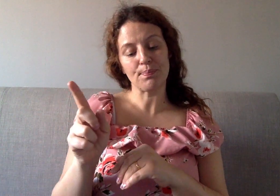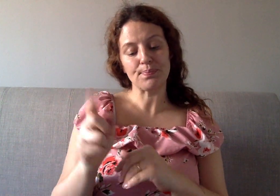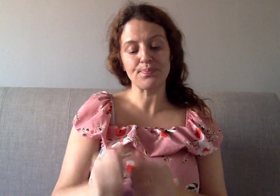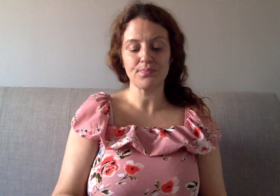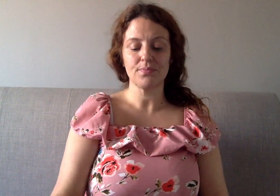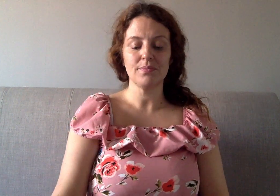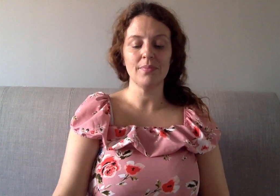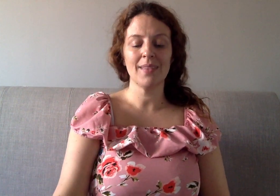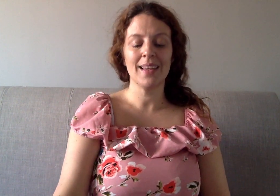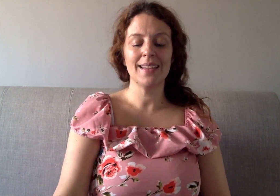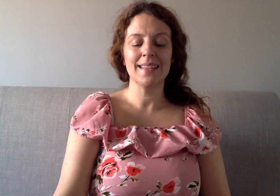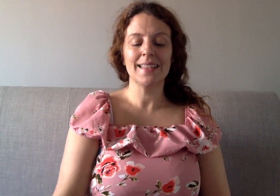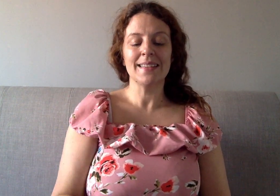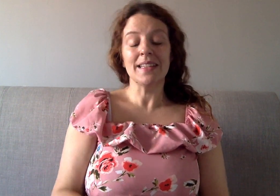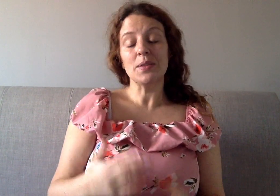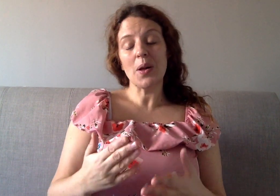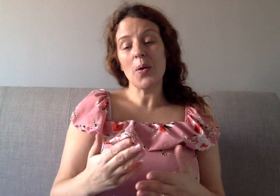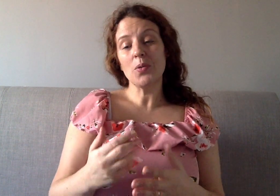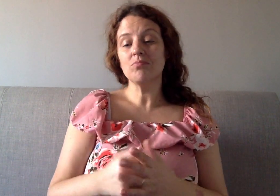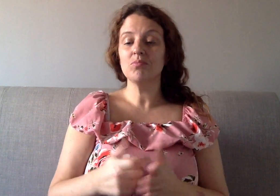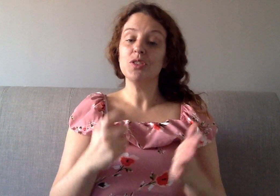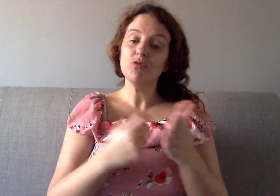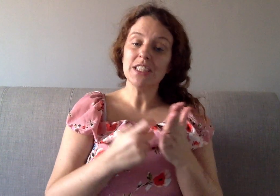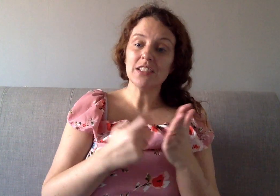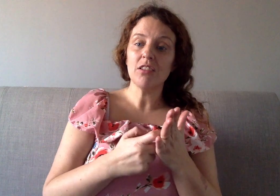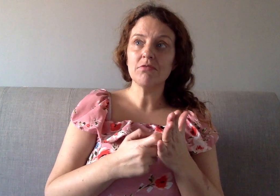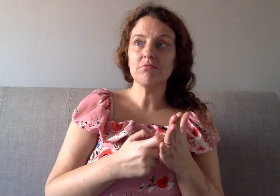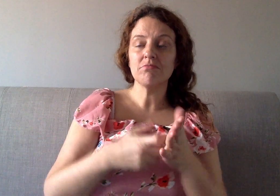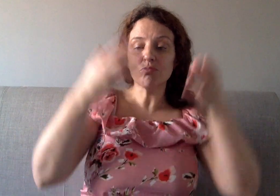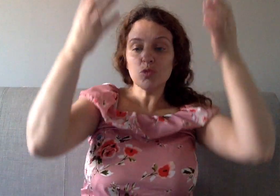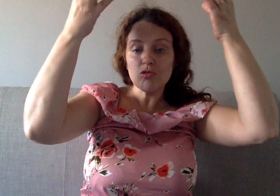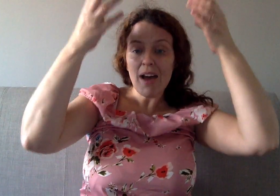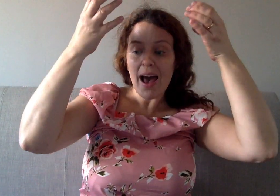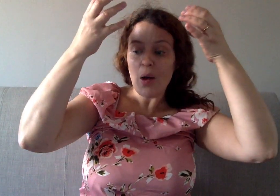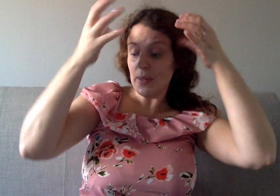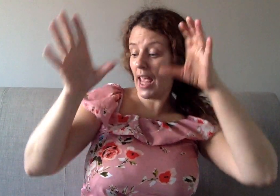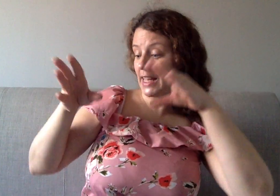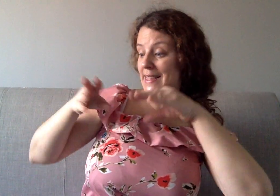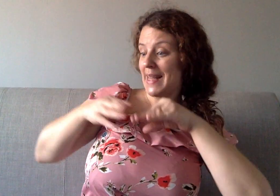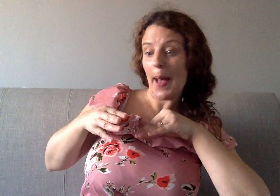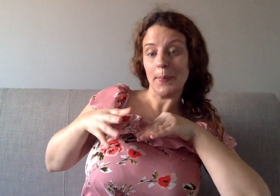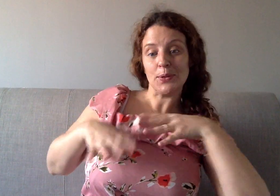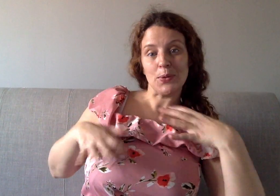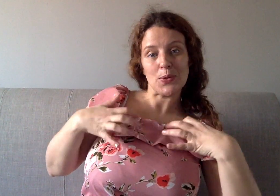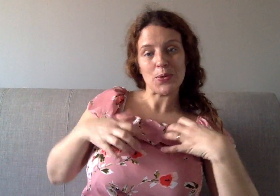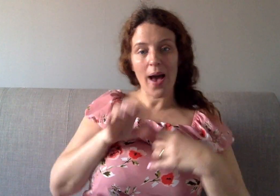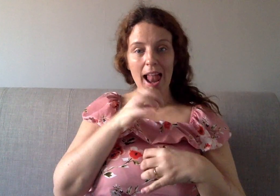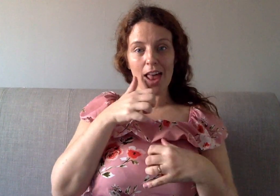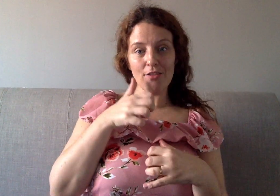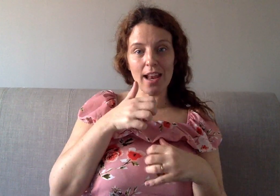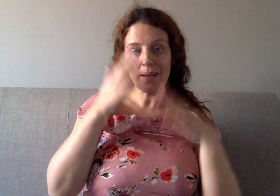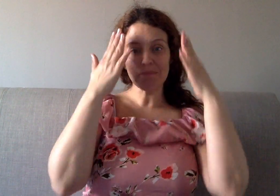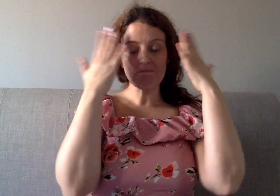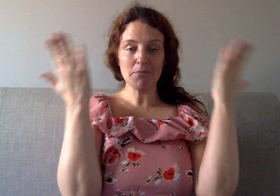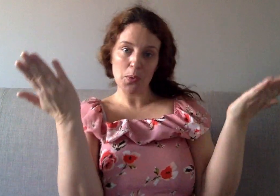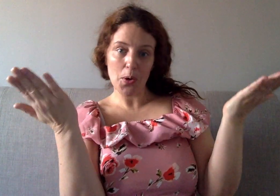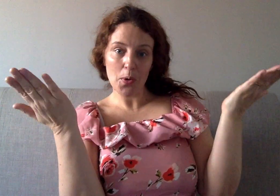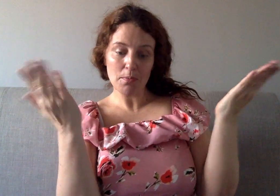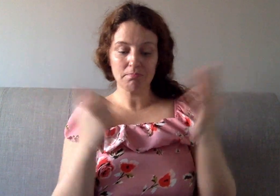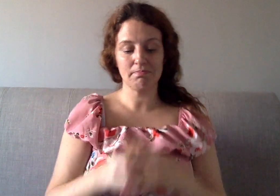Was Richard eager to accept the Crown, I don't know?